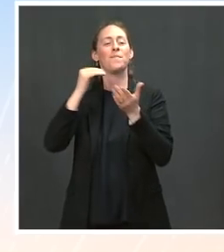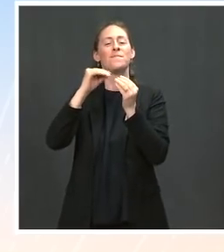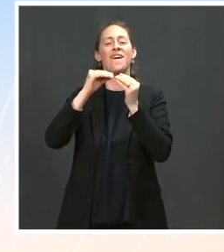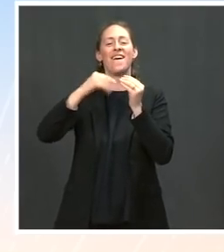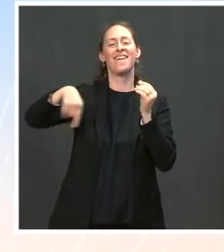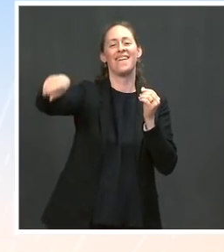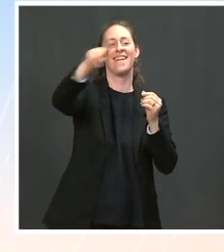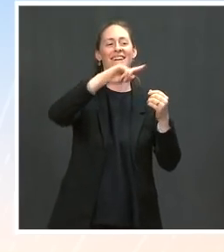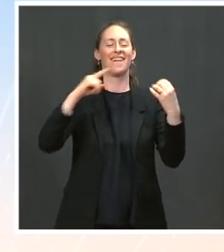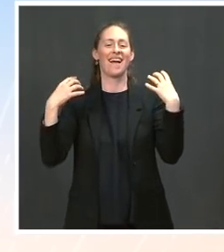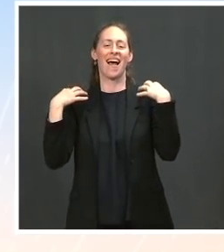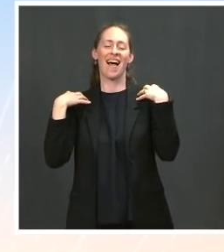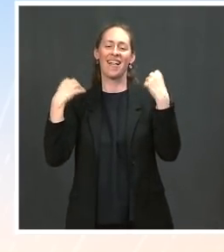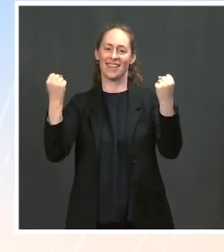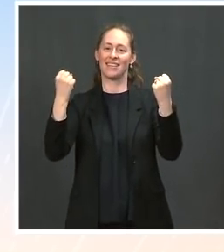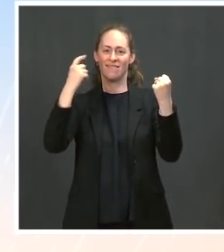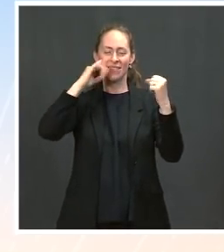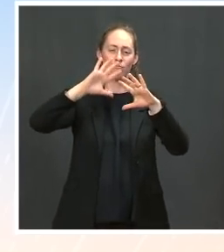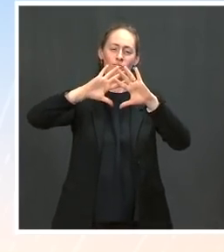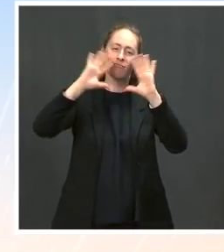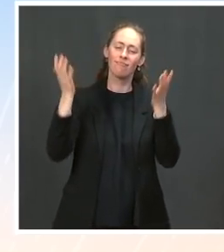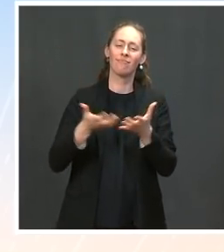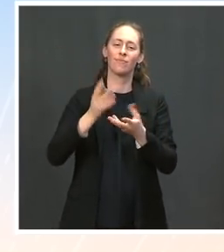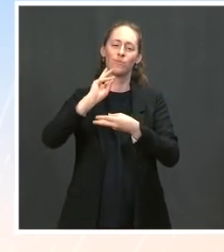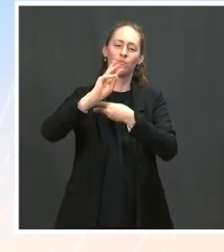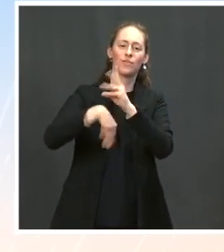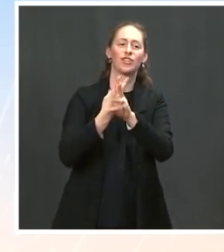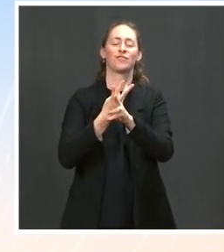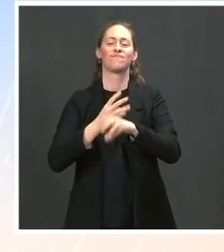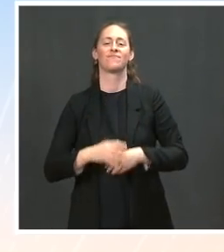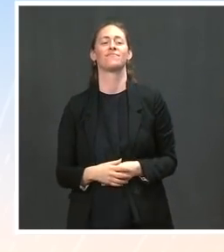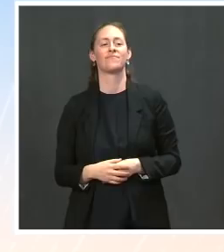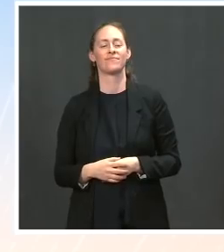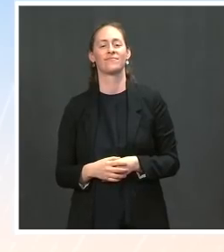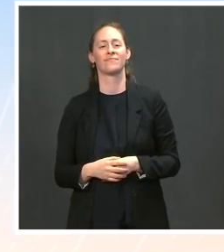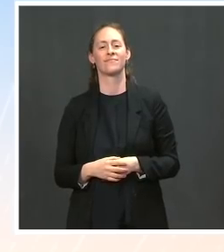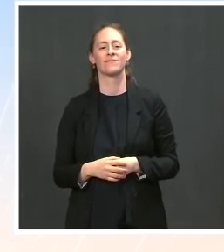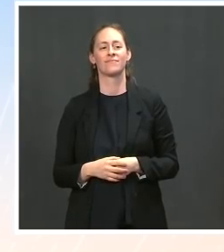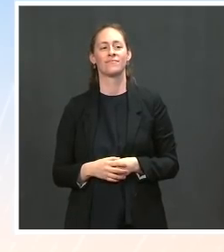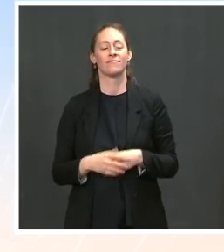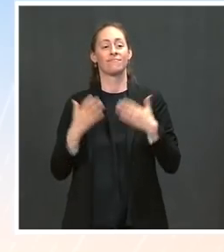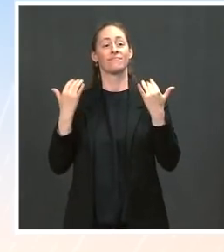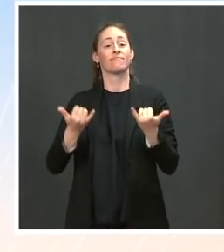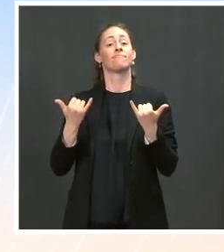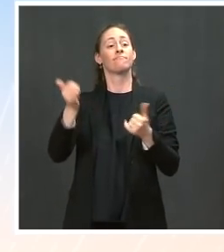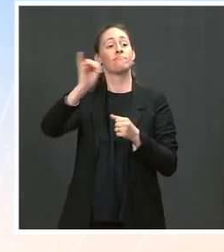our COVID Coordinator, Jeff Zients, had his weekly call with governors. He announced that this week,